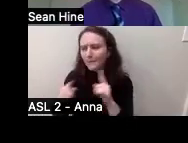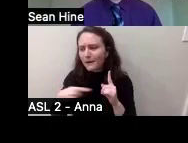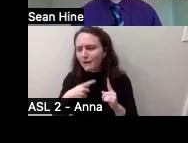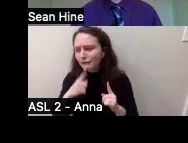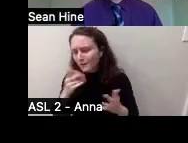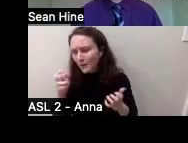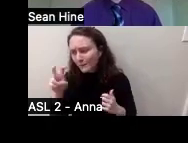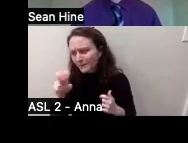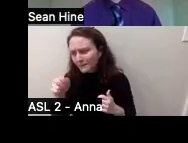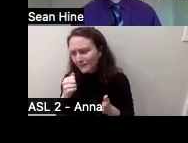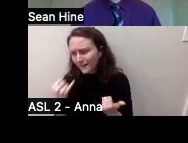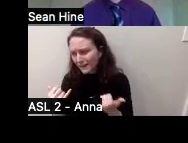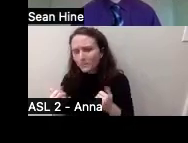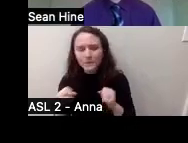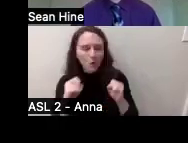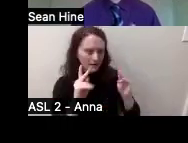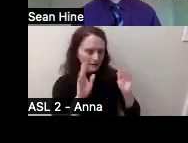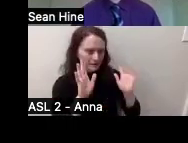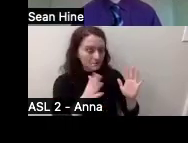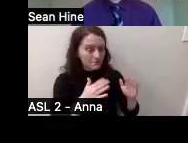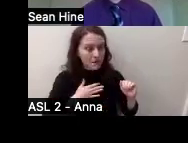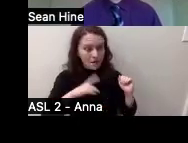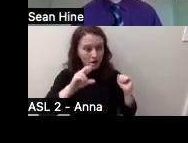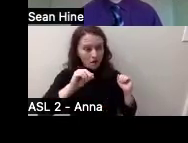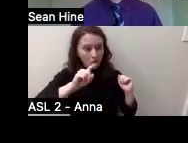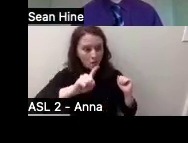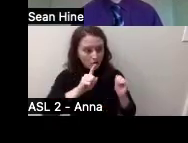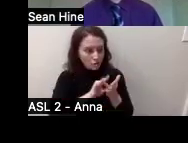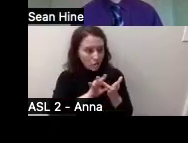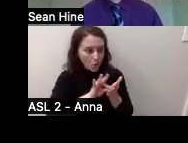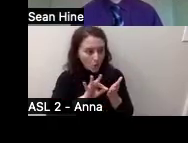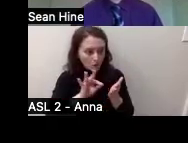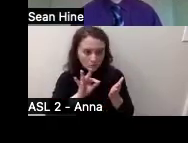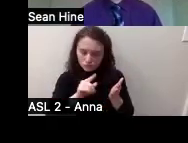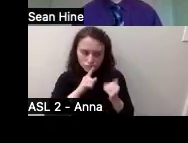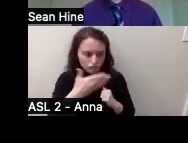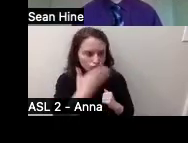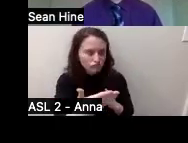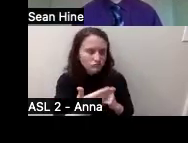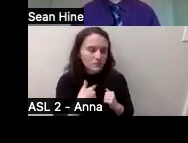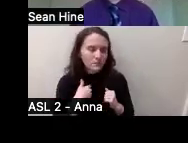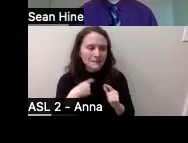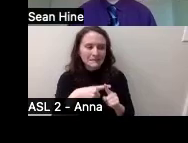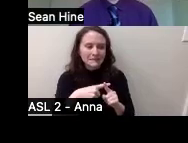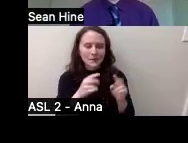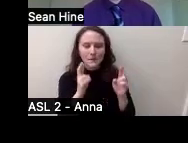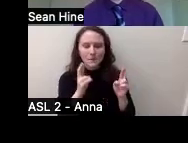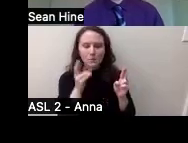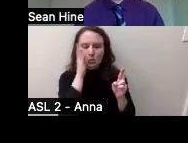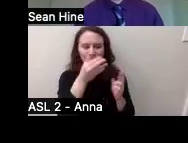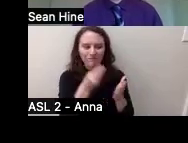Crystal Wolfrey: Okay. So here's the deal. My R01 scored really well, and I'm very hopeful it will be funded, but we have a big problem.